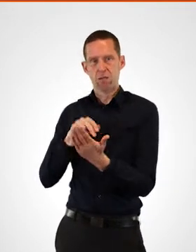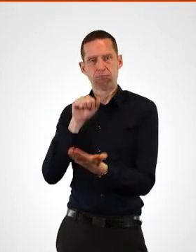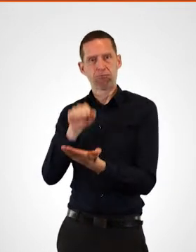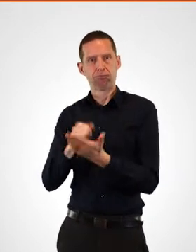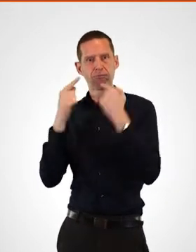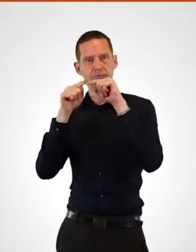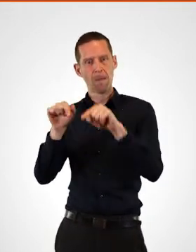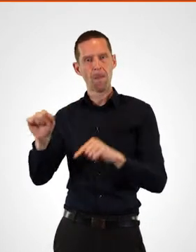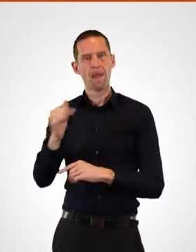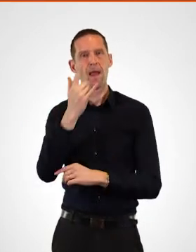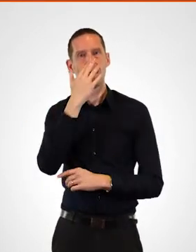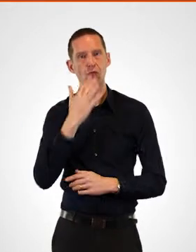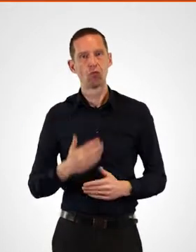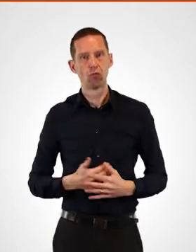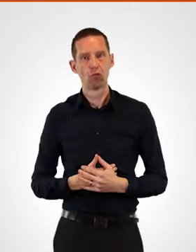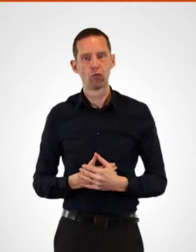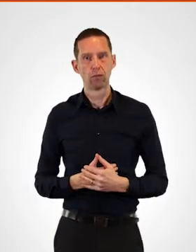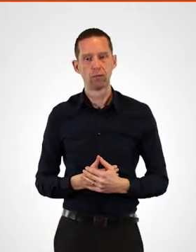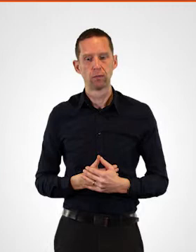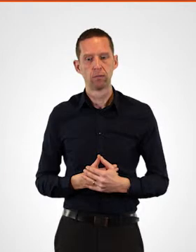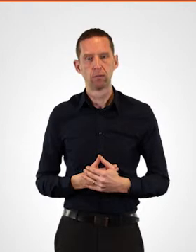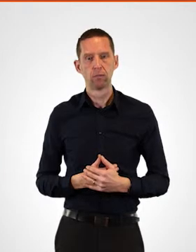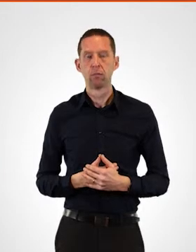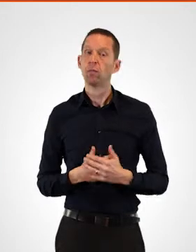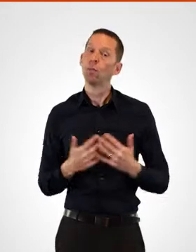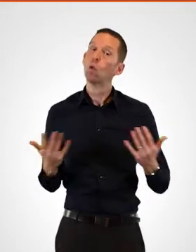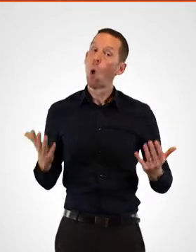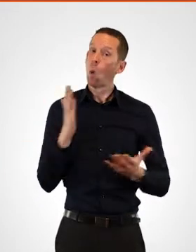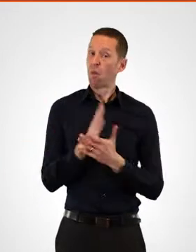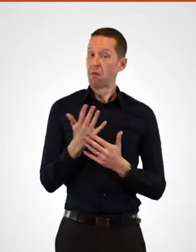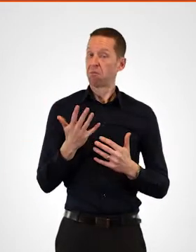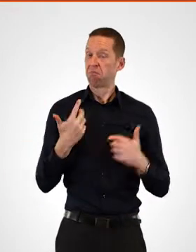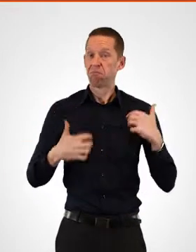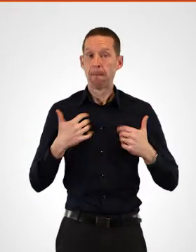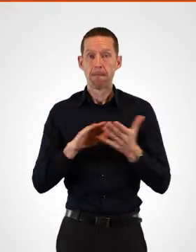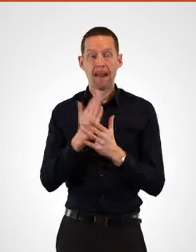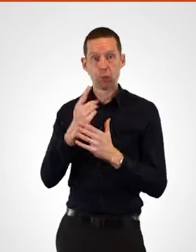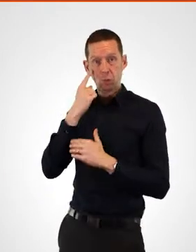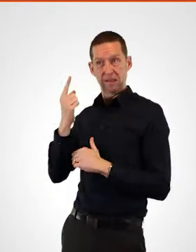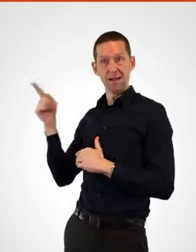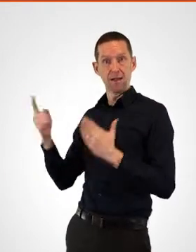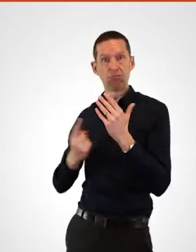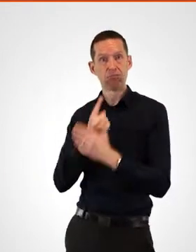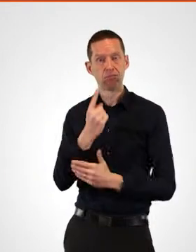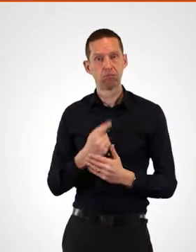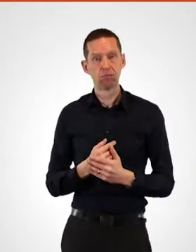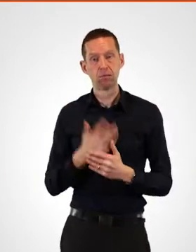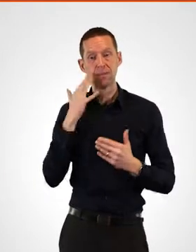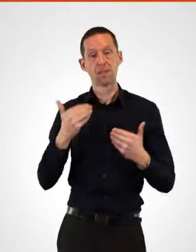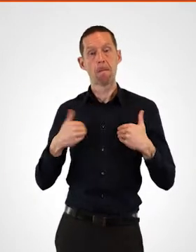So this was really very pleasing to find this because although I'm a researcher,